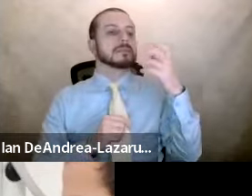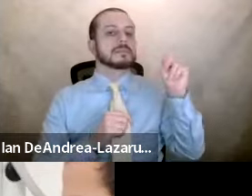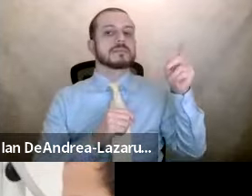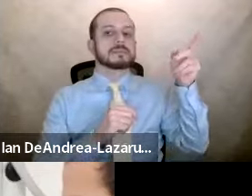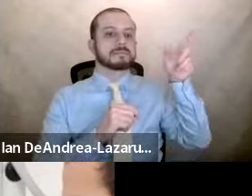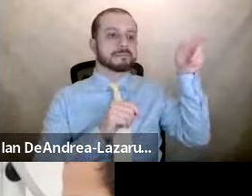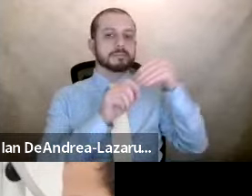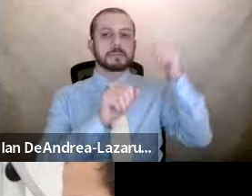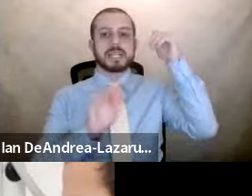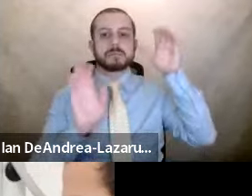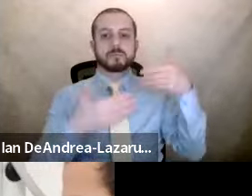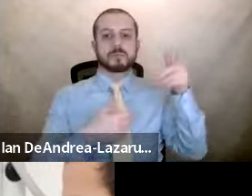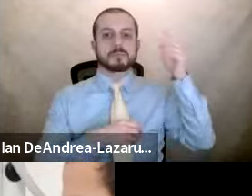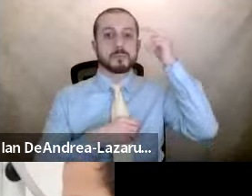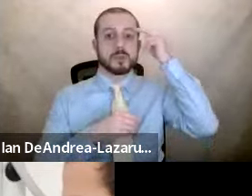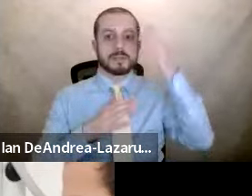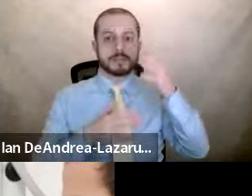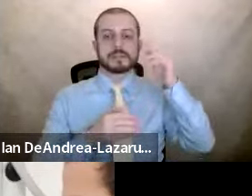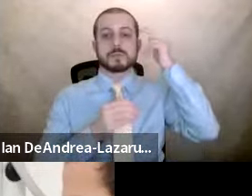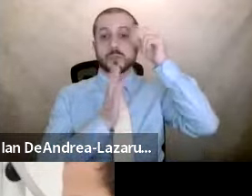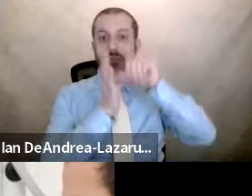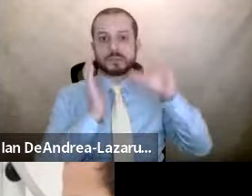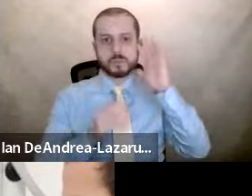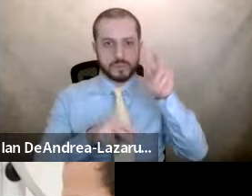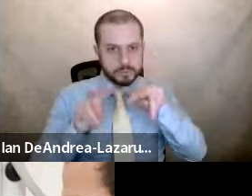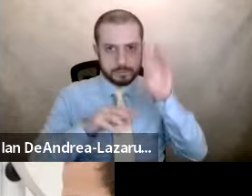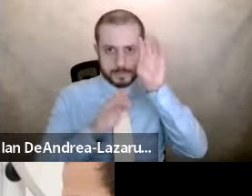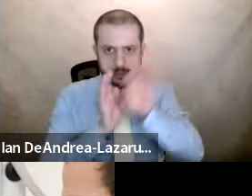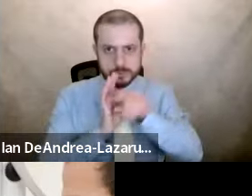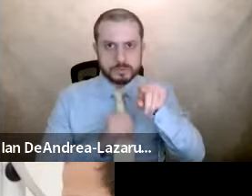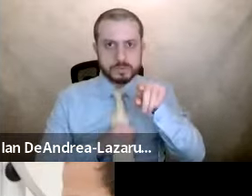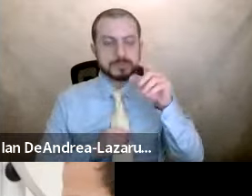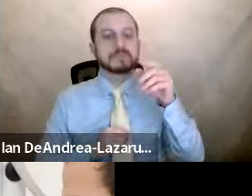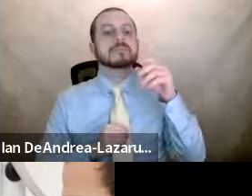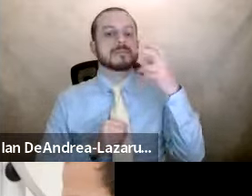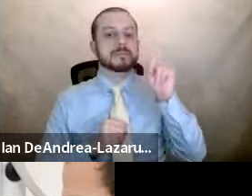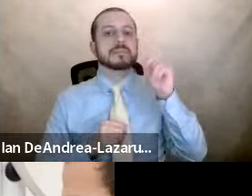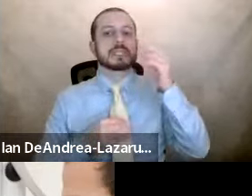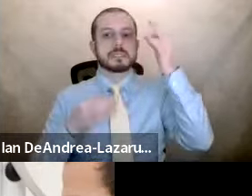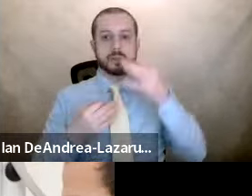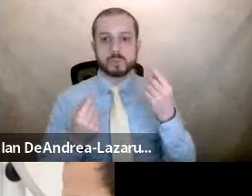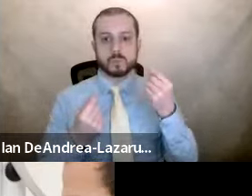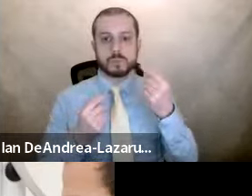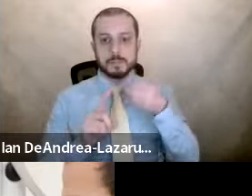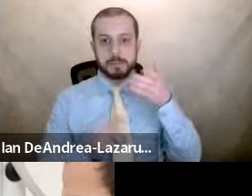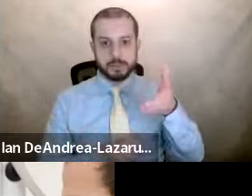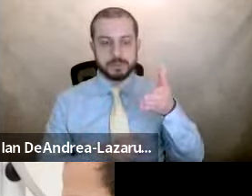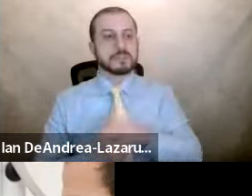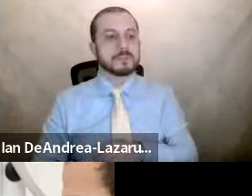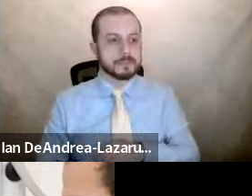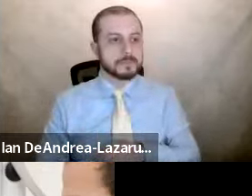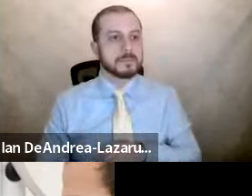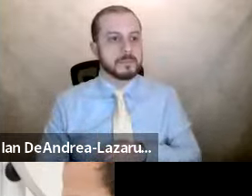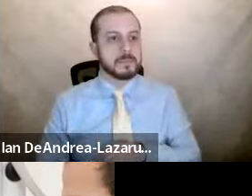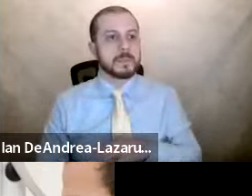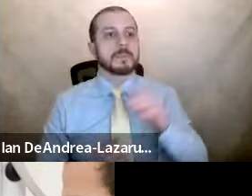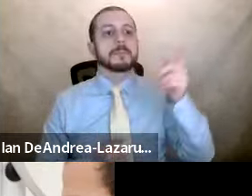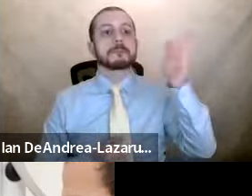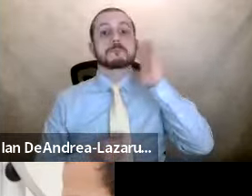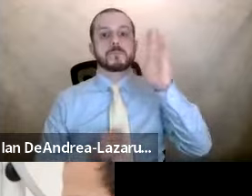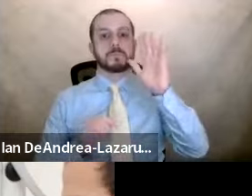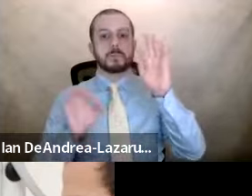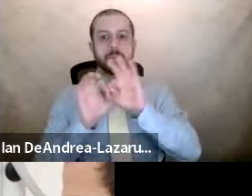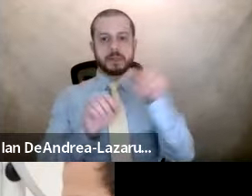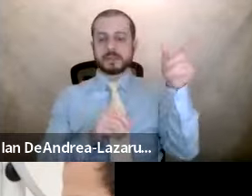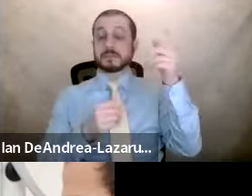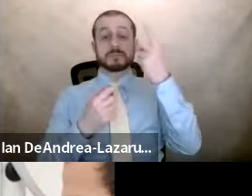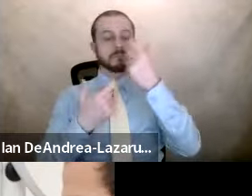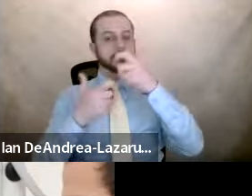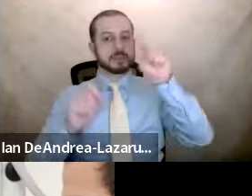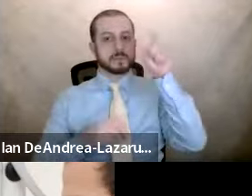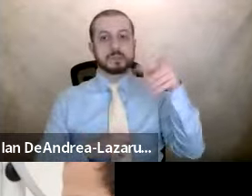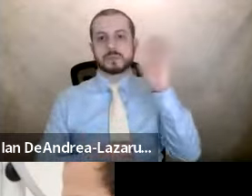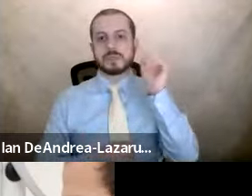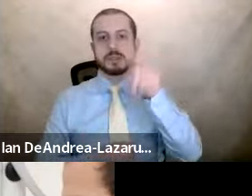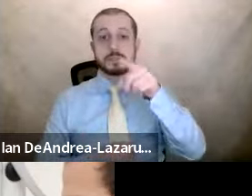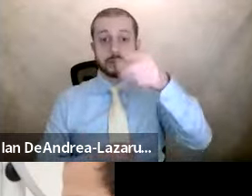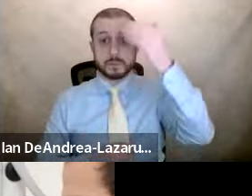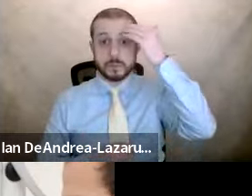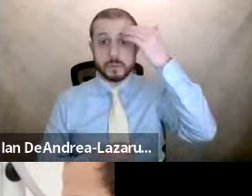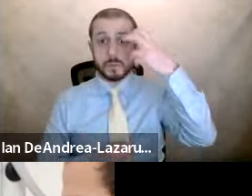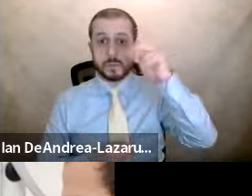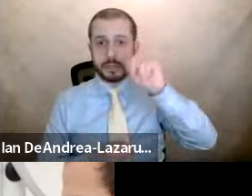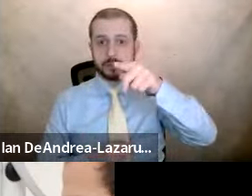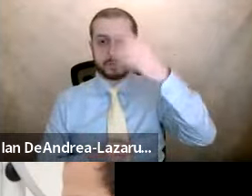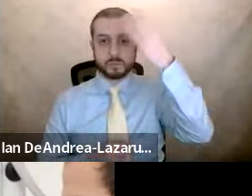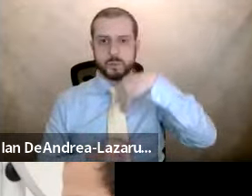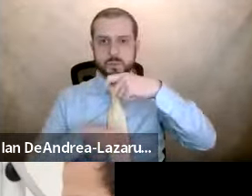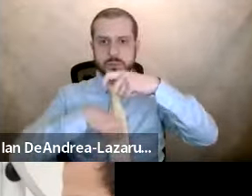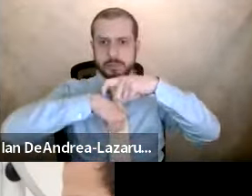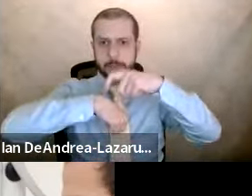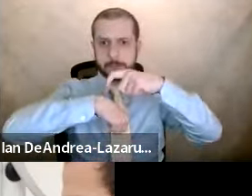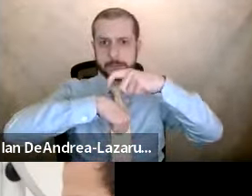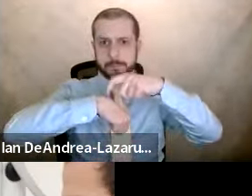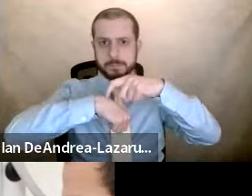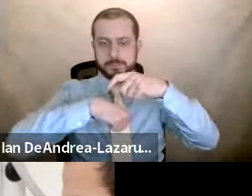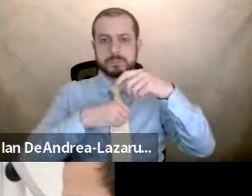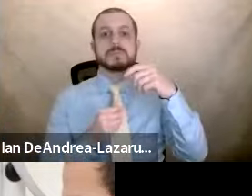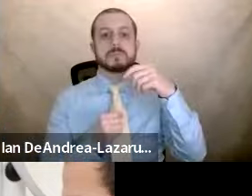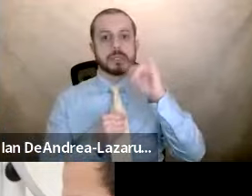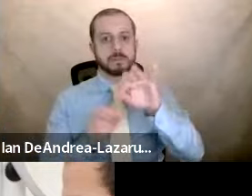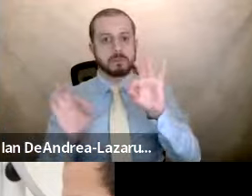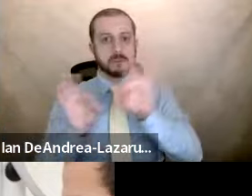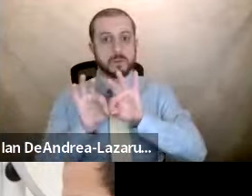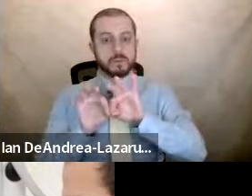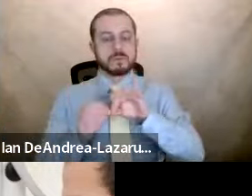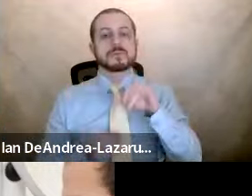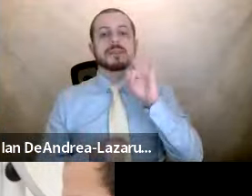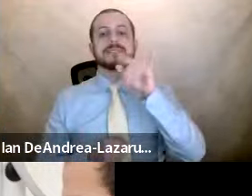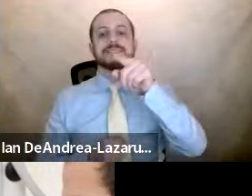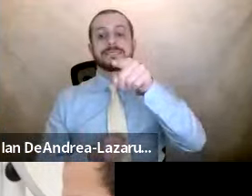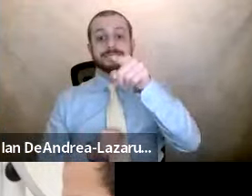Can they lift their arms? Their leg? Are their eyes reacting to light? That essentially provides some insight to the neurologist about where it is that a stroke may be happening in the brain.